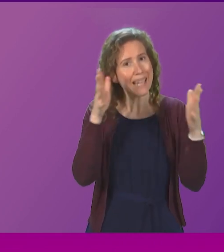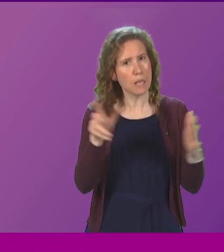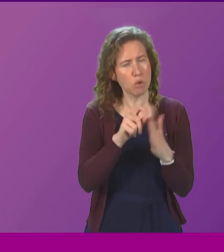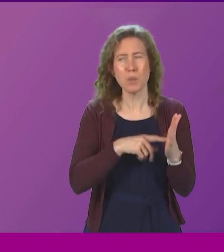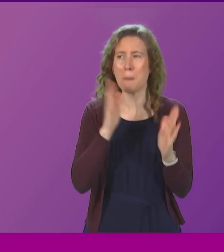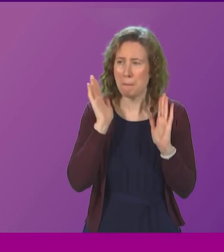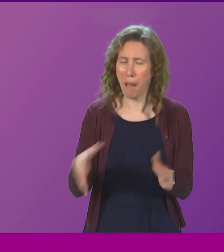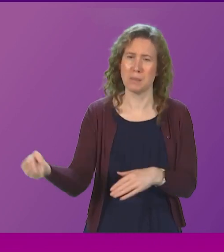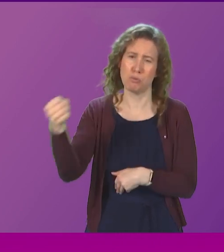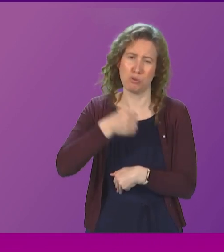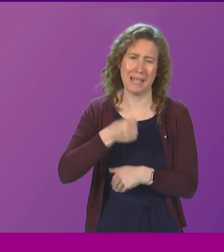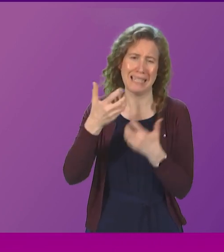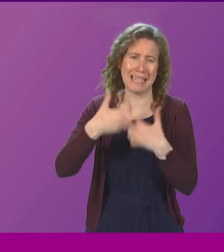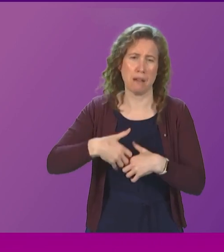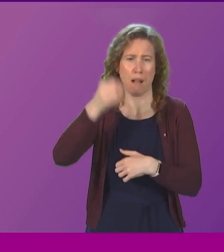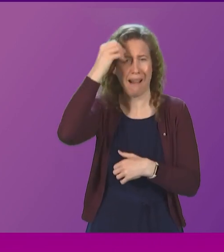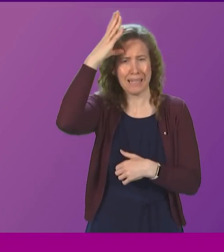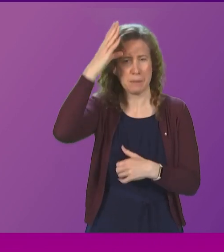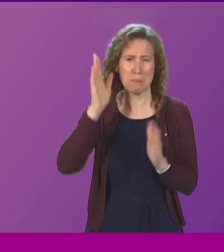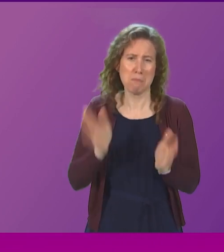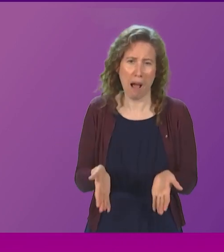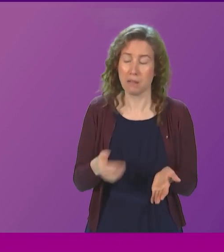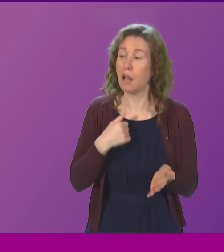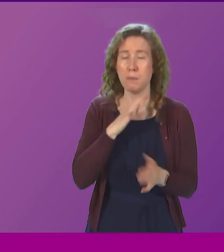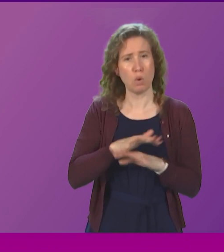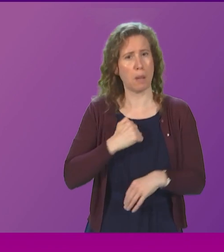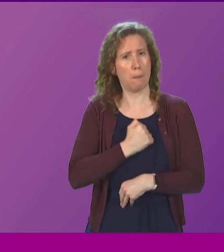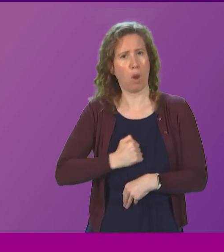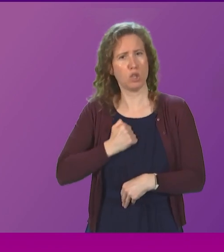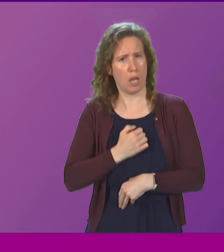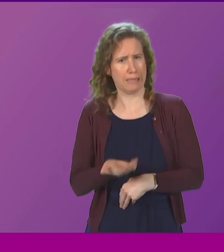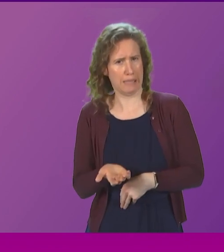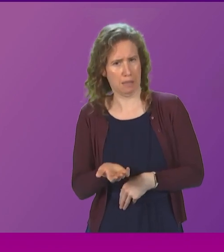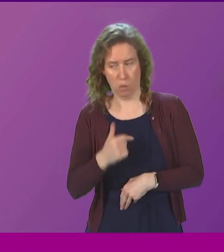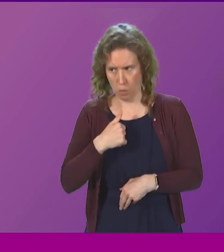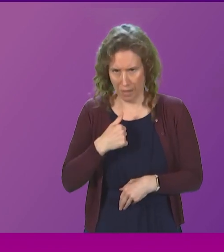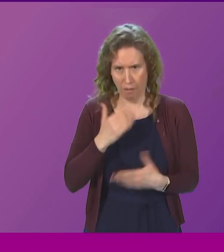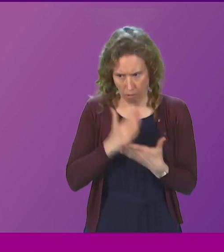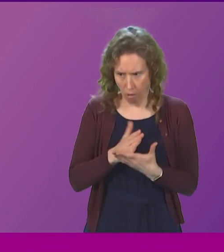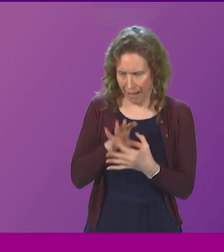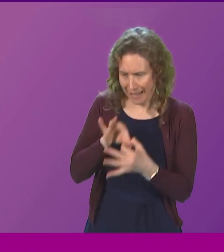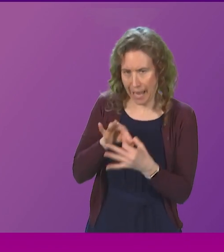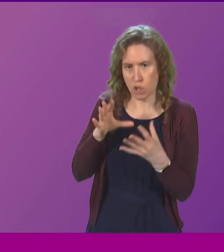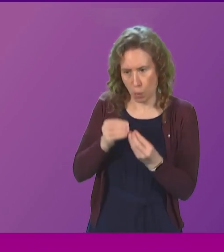expertise that is required. I make no apologies at all for the fact that we are engaging with island communities.